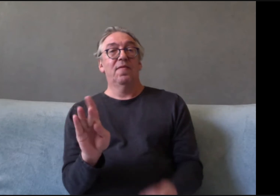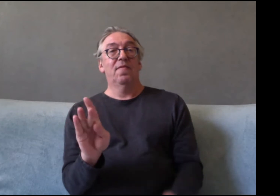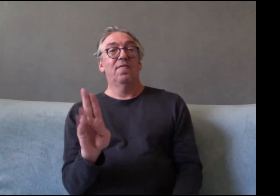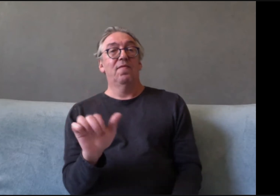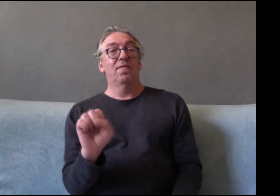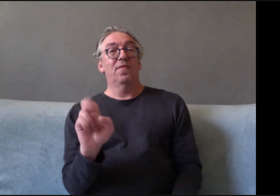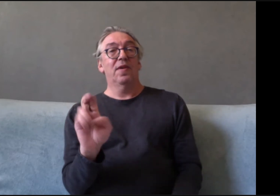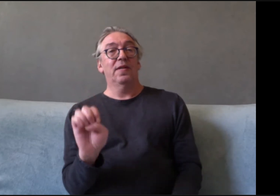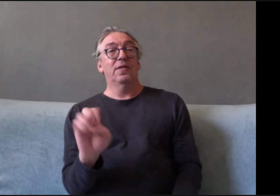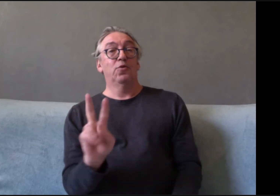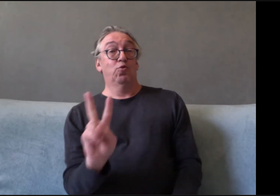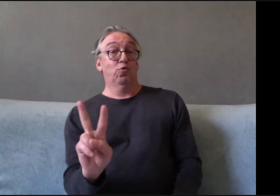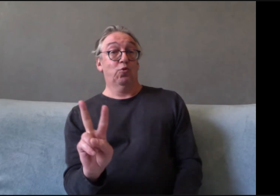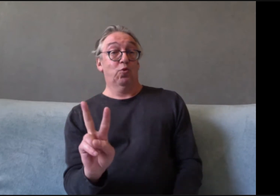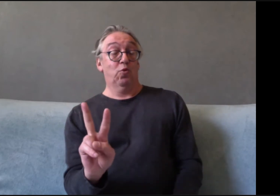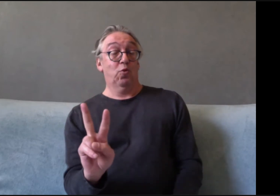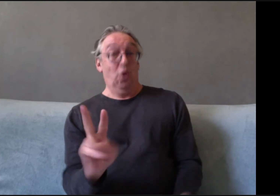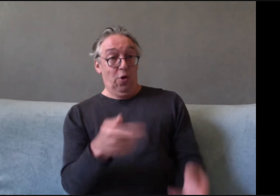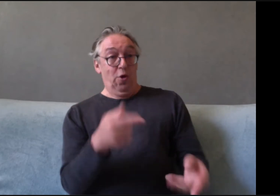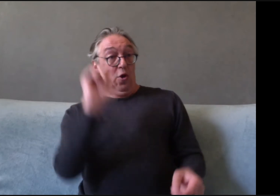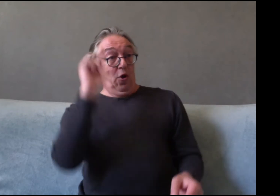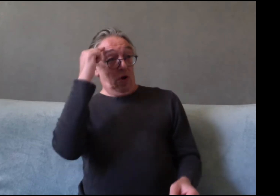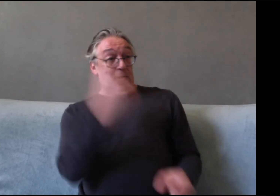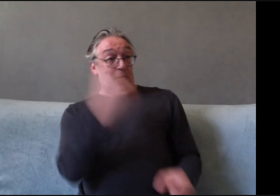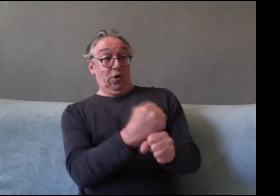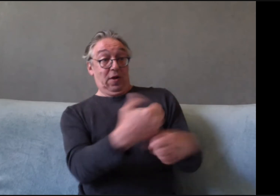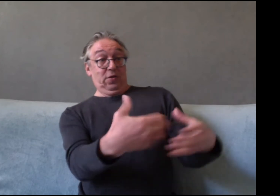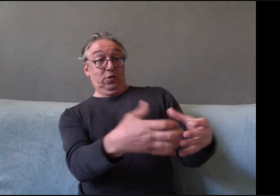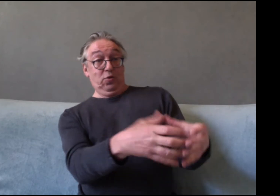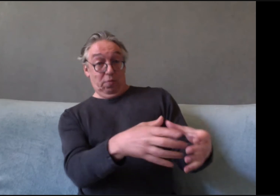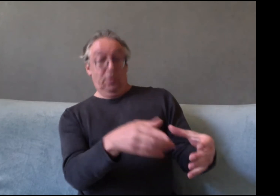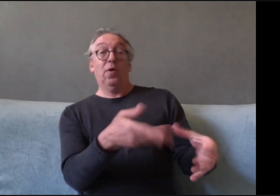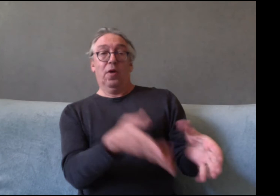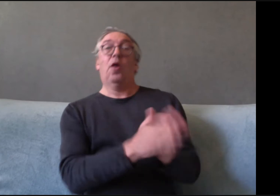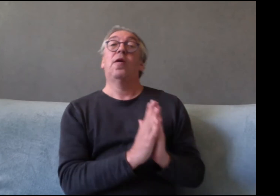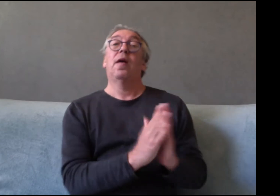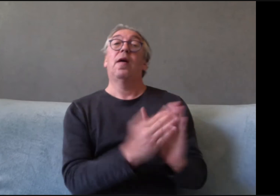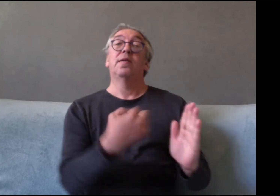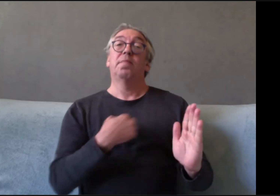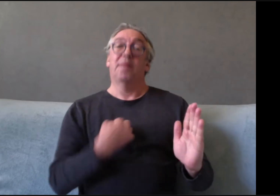and the need to include representative of persons with disabilities